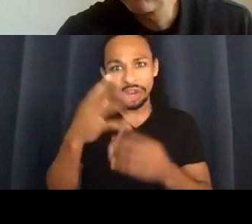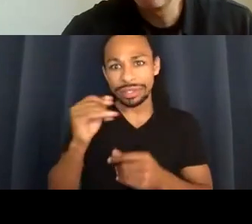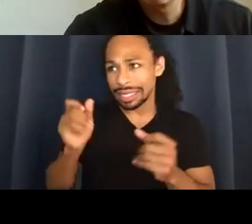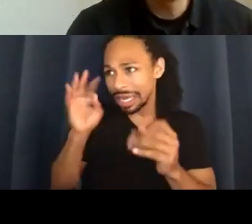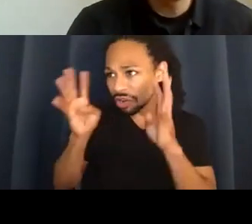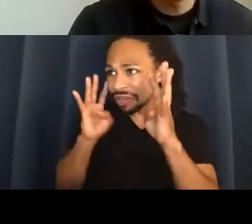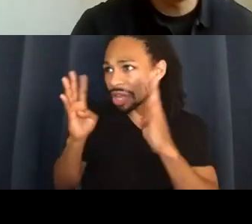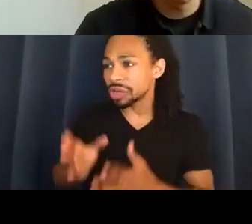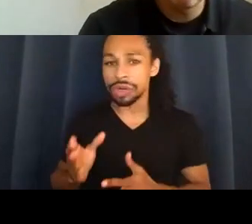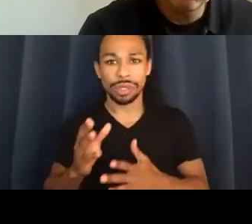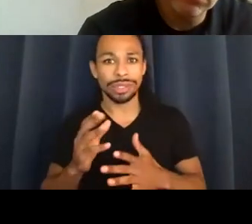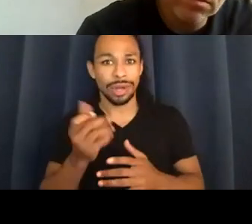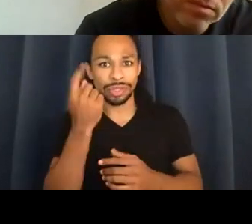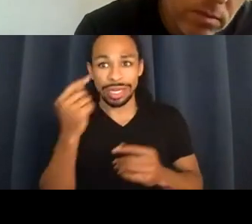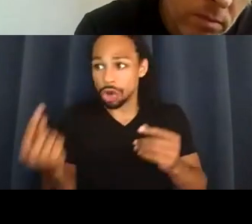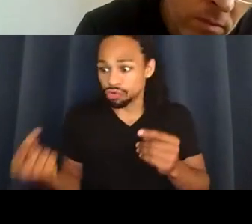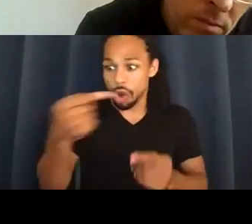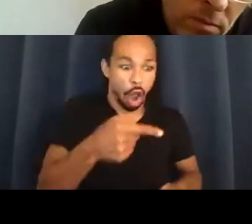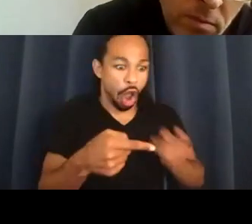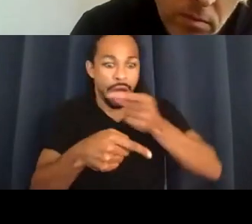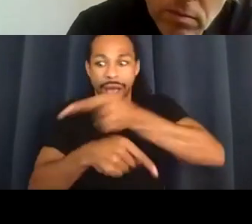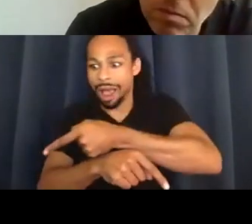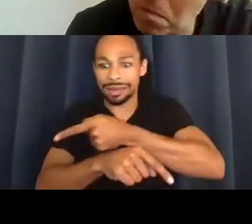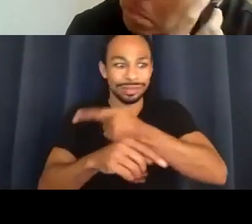may remember that 18:06:56 we don't necessarily have answers